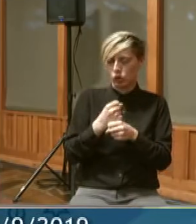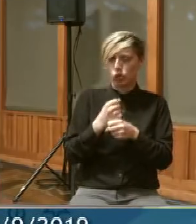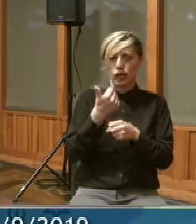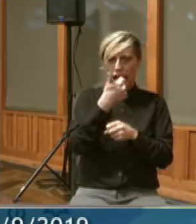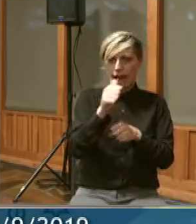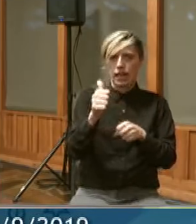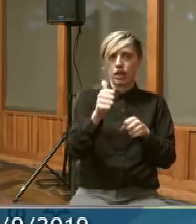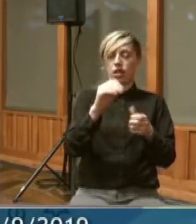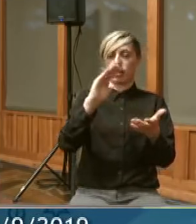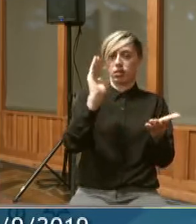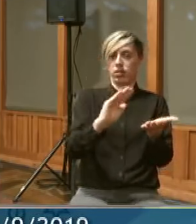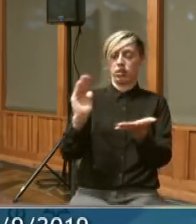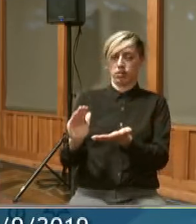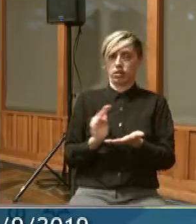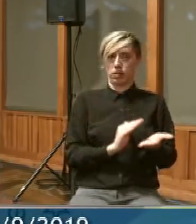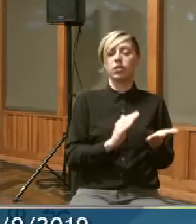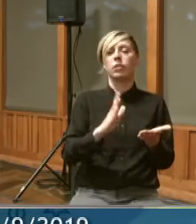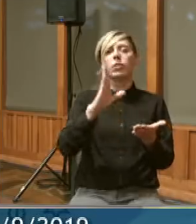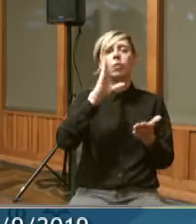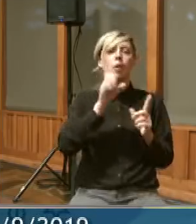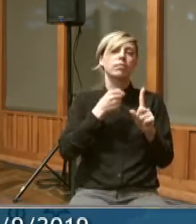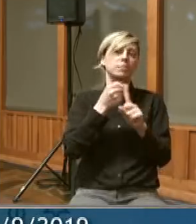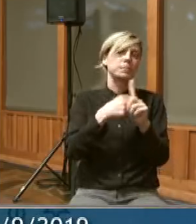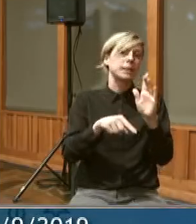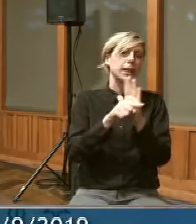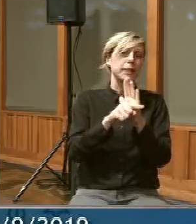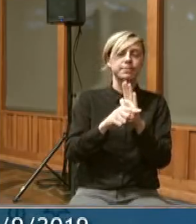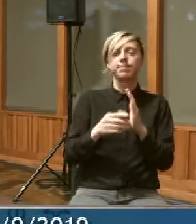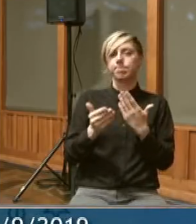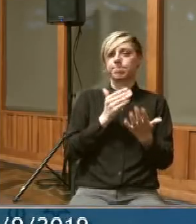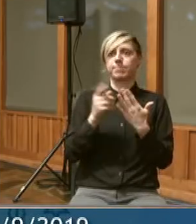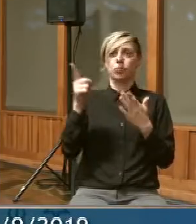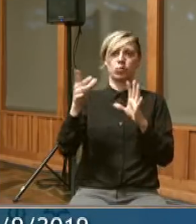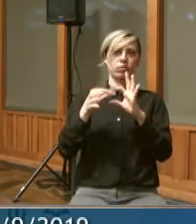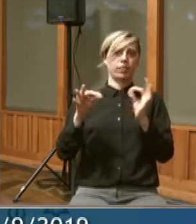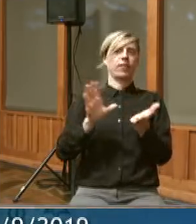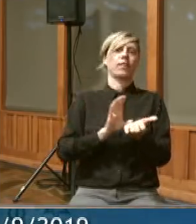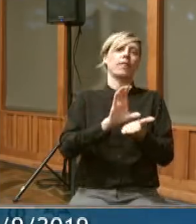WILL LOSE THEIR SUN SITE MANAGER WHO'S BEEN WORKING AT THAT SCHOOL FOR POTENTIALLY TEN YEARS.